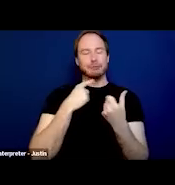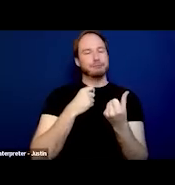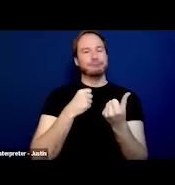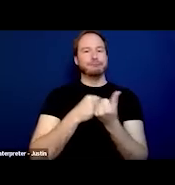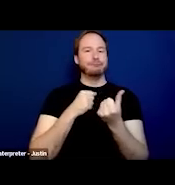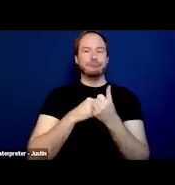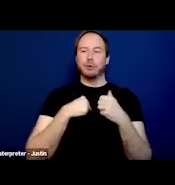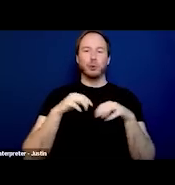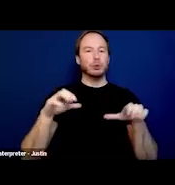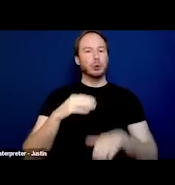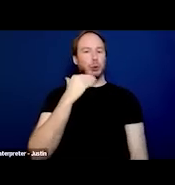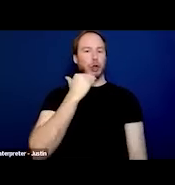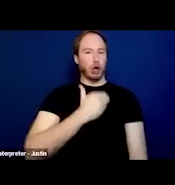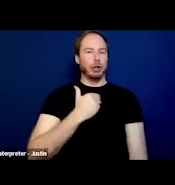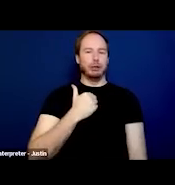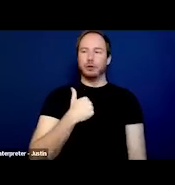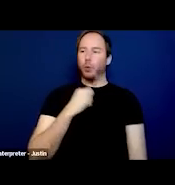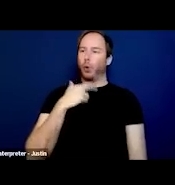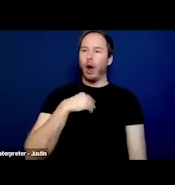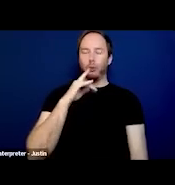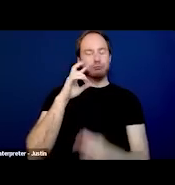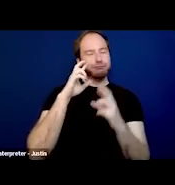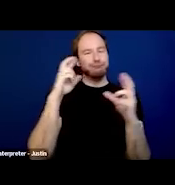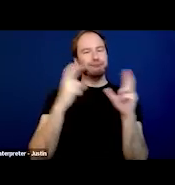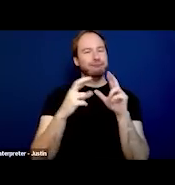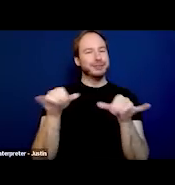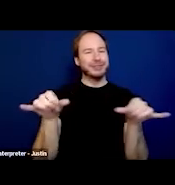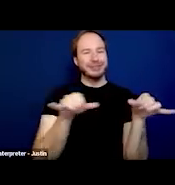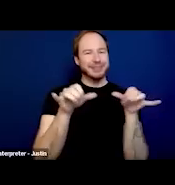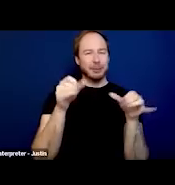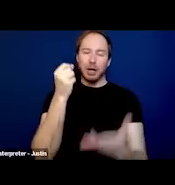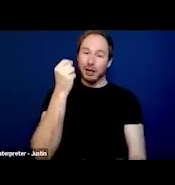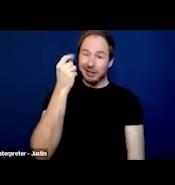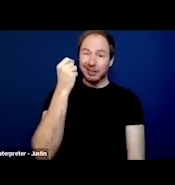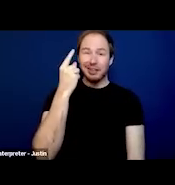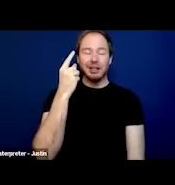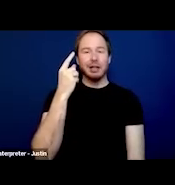or treating everyone exactly the same. But family physician Paula Braveman